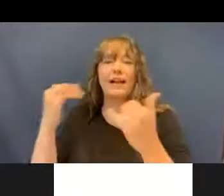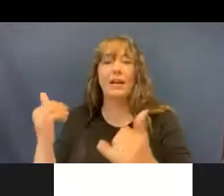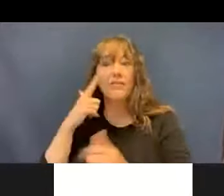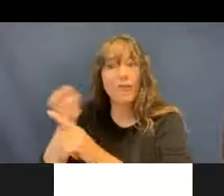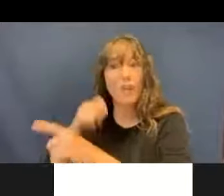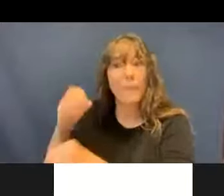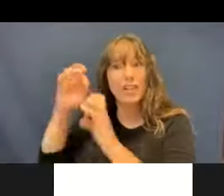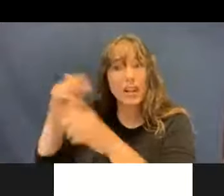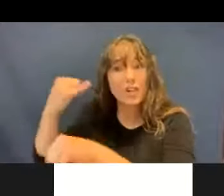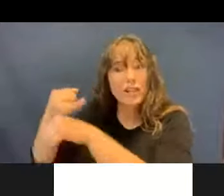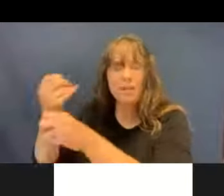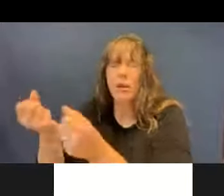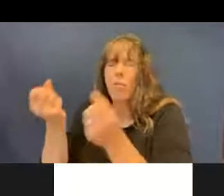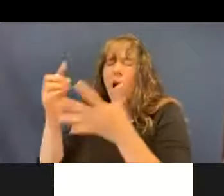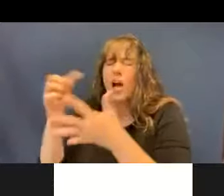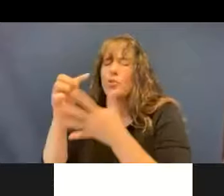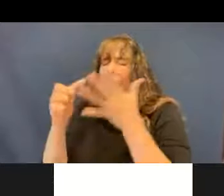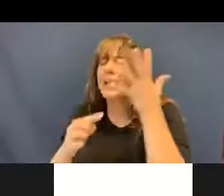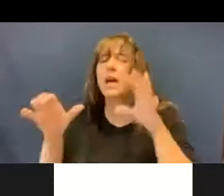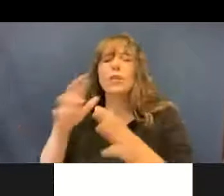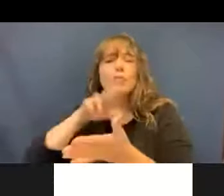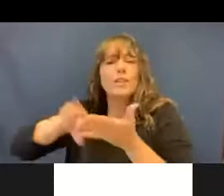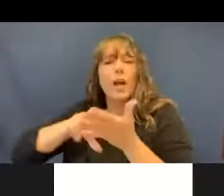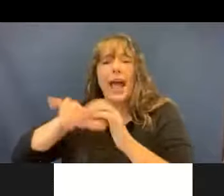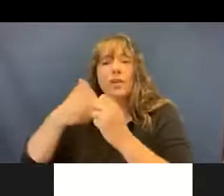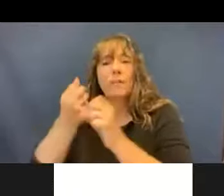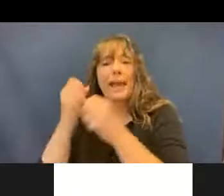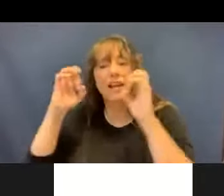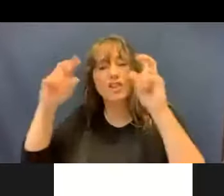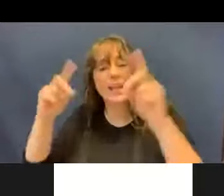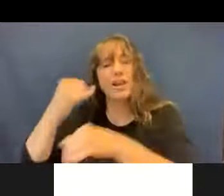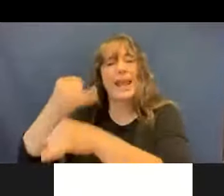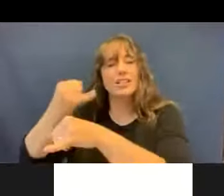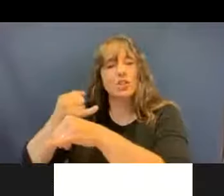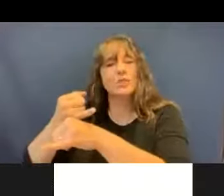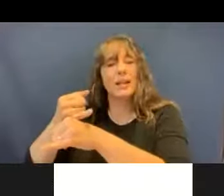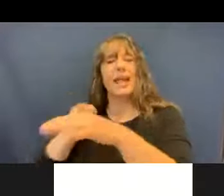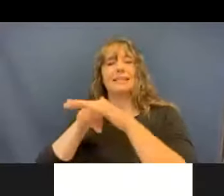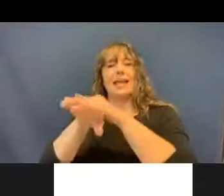so much being done now, research on how to make educational institutions accessible for